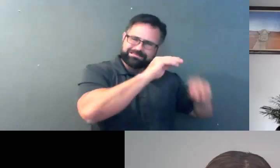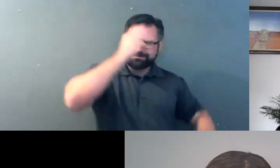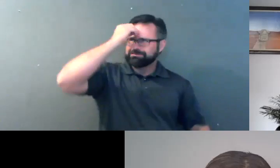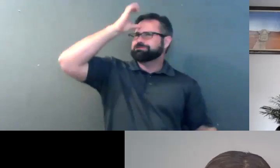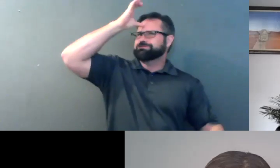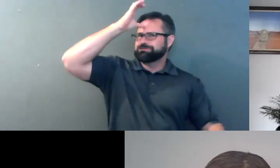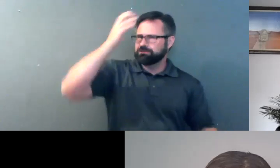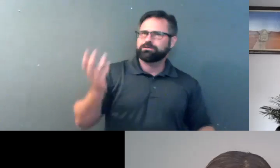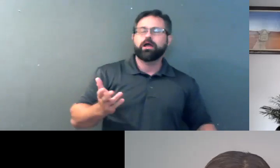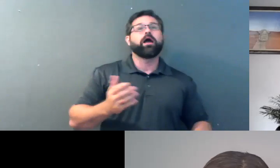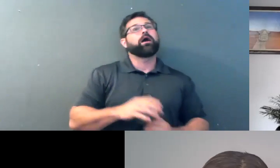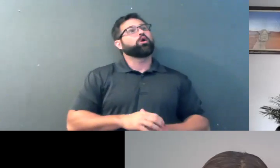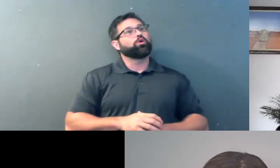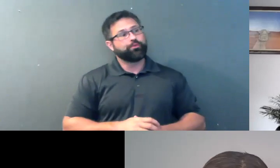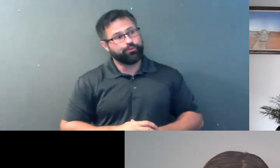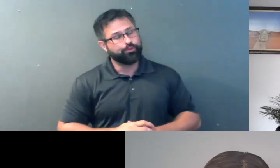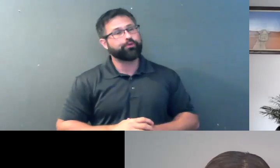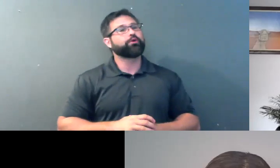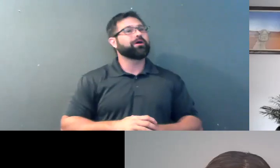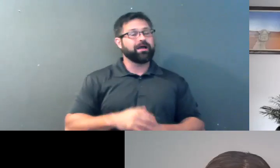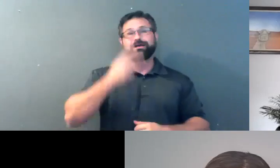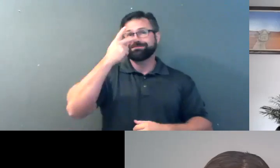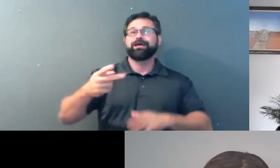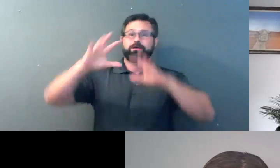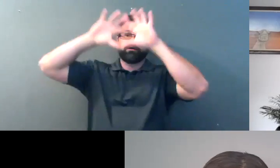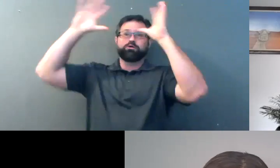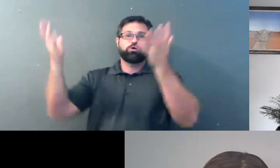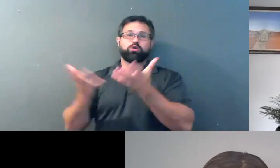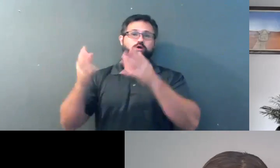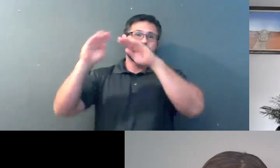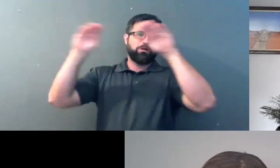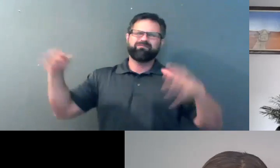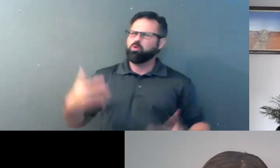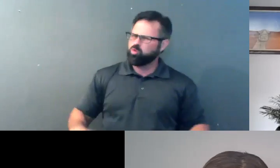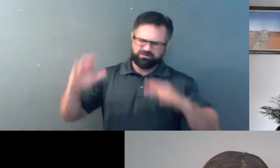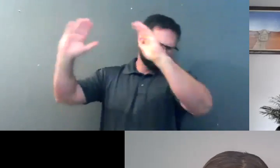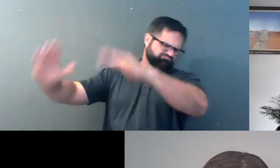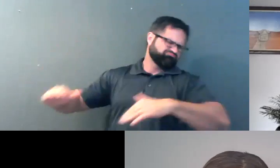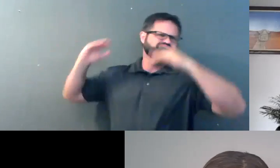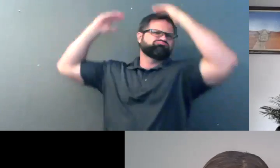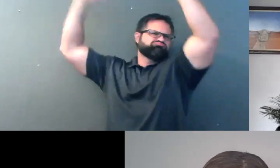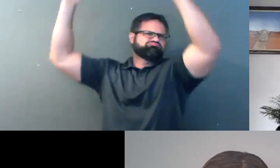long way in terms of at the global level in terms of advocacy now there's a very clear recognition